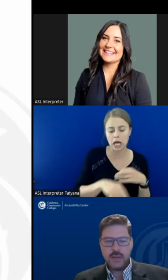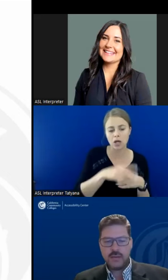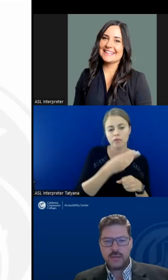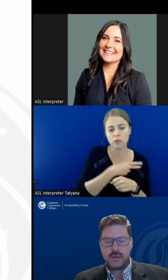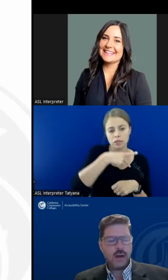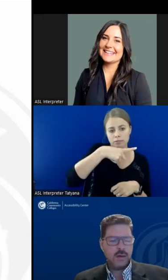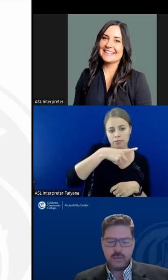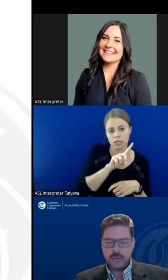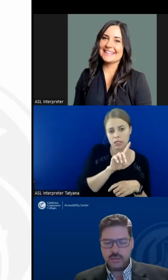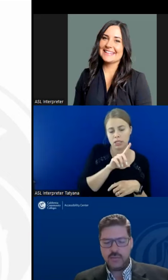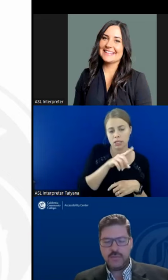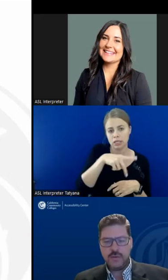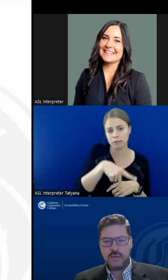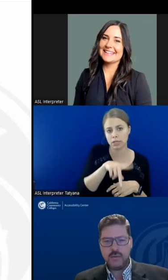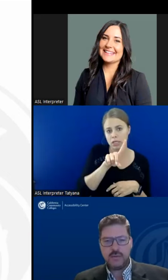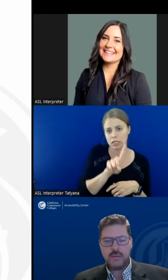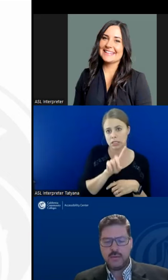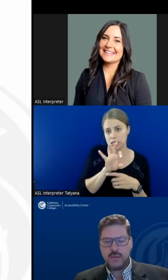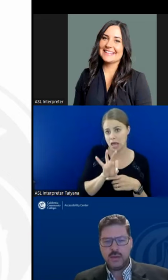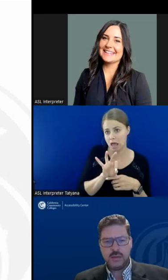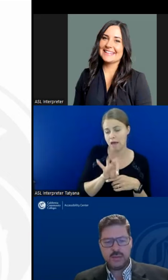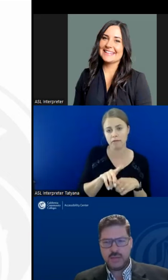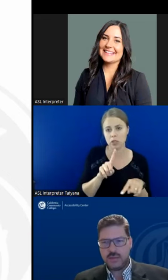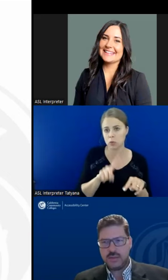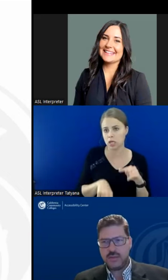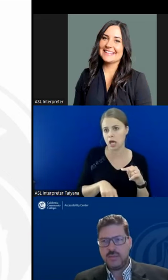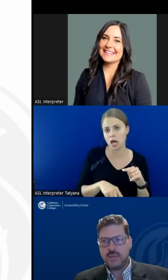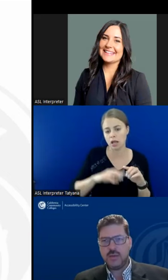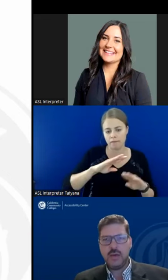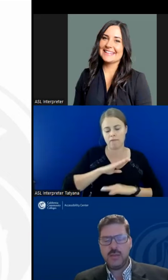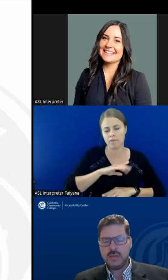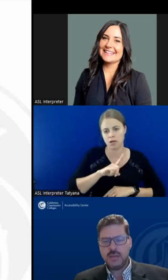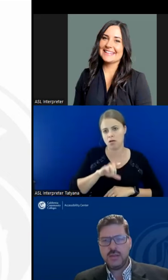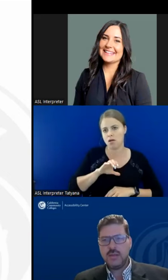that unable to fulfill 100% accessibility requirements.